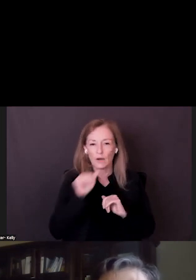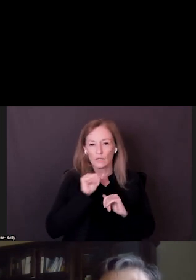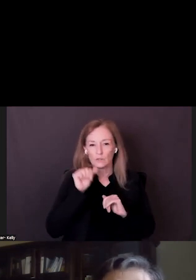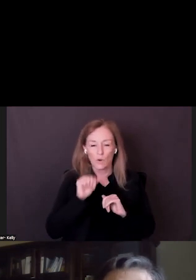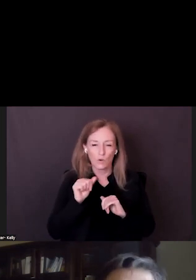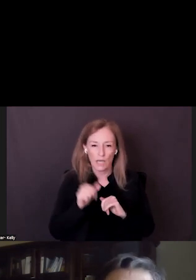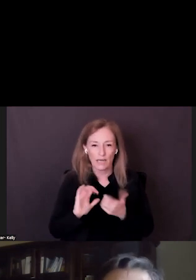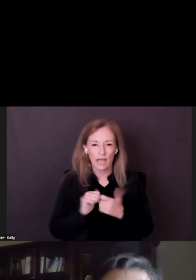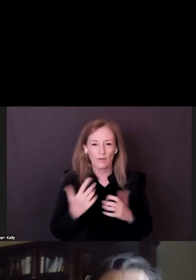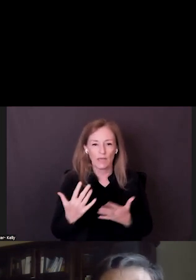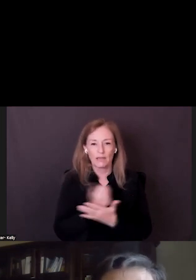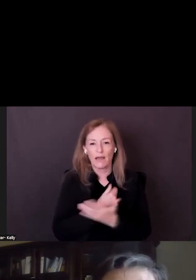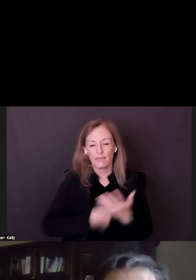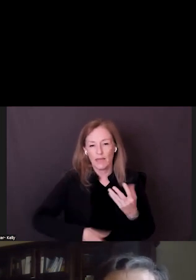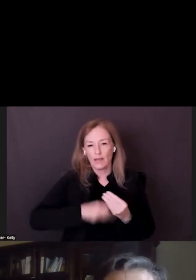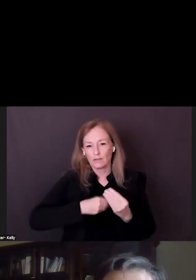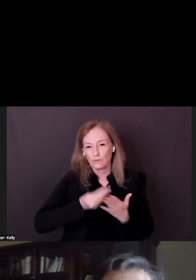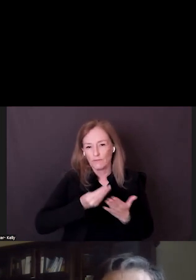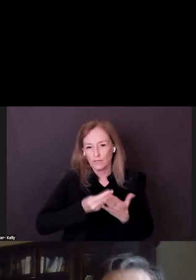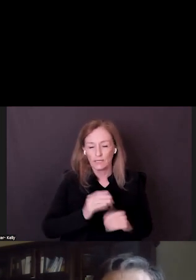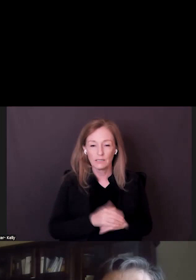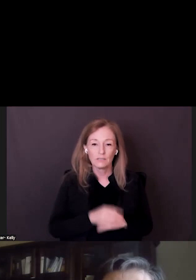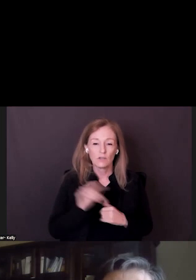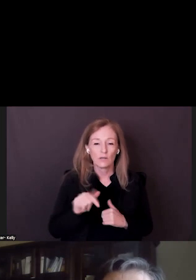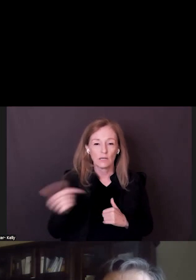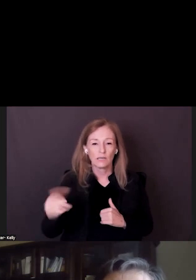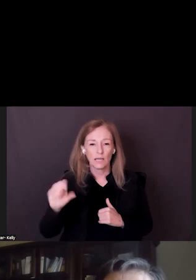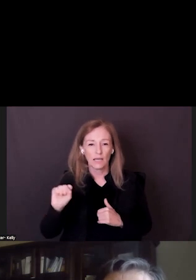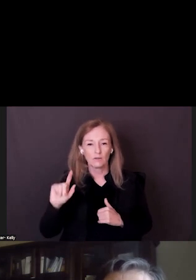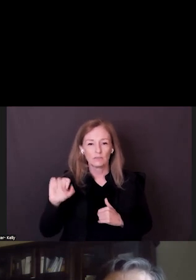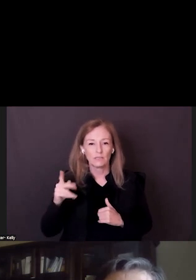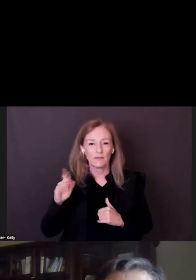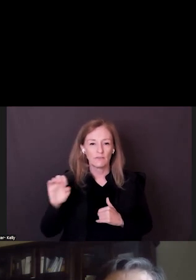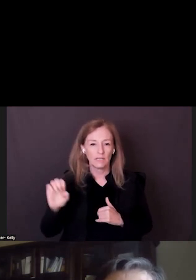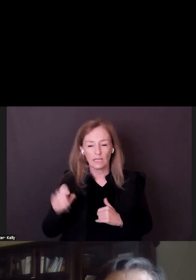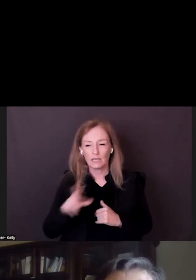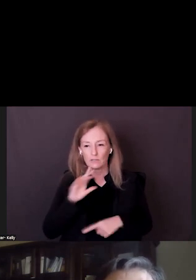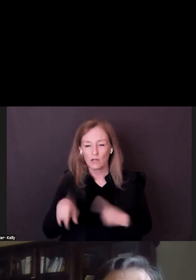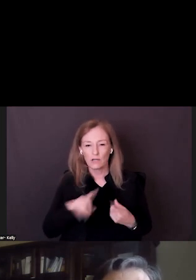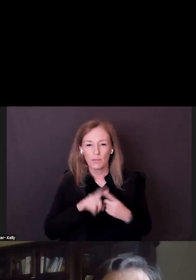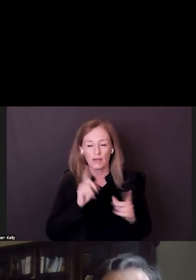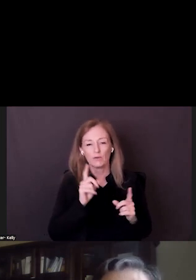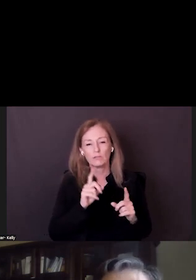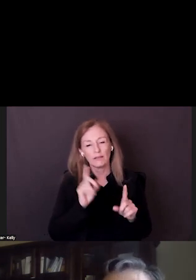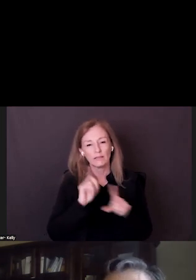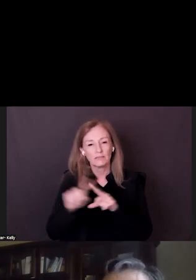WITH THAT, I AM GOING TO TURN IT OVER TO STEPHANIE AND TALK ABOUT THE MAP ON WHAT STATES HAVE BEEN ABLE TO MOVE FORWARD ON MOBILE